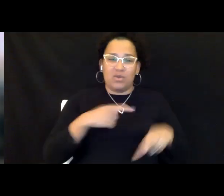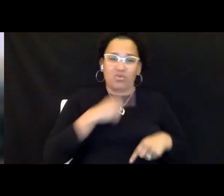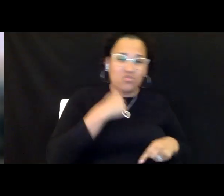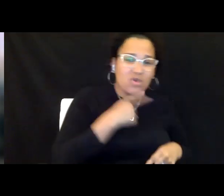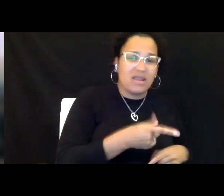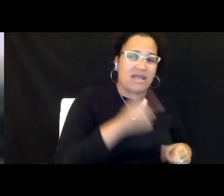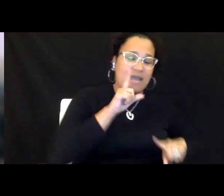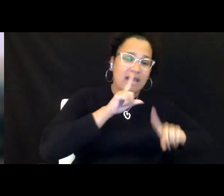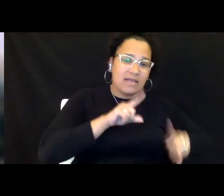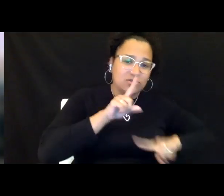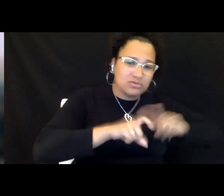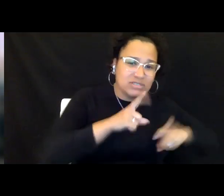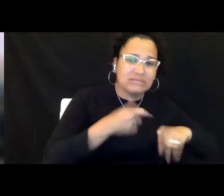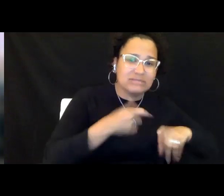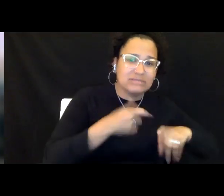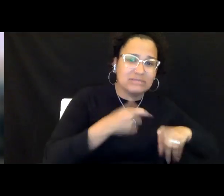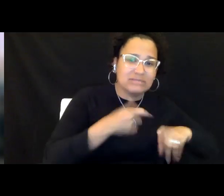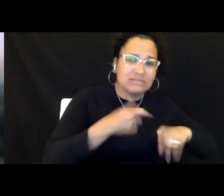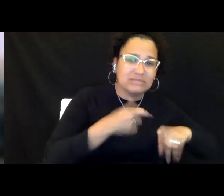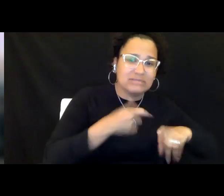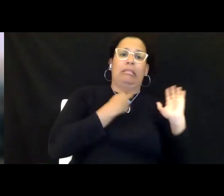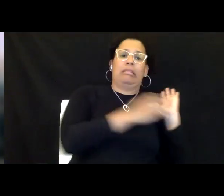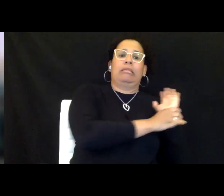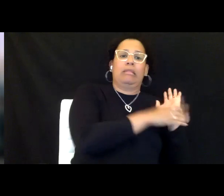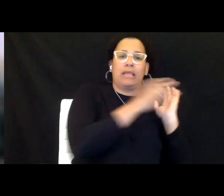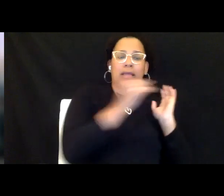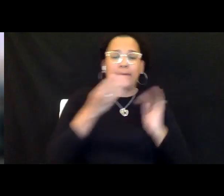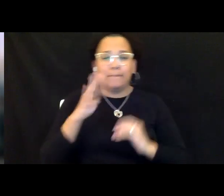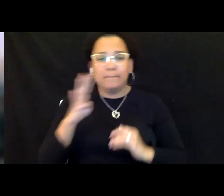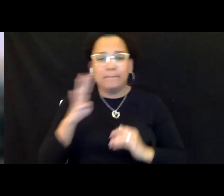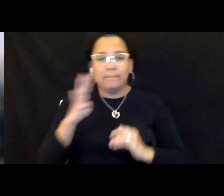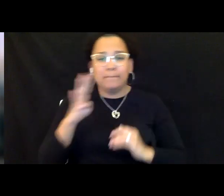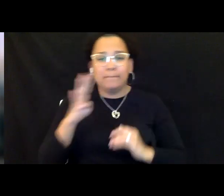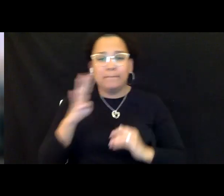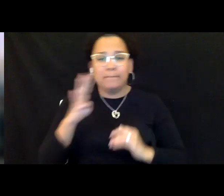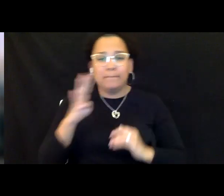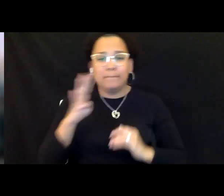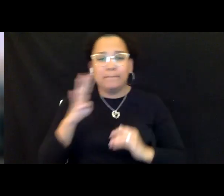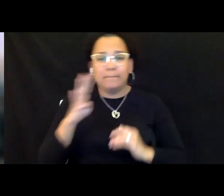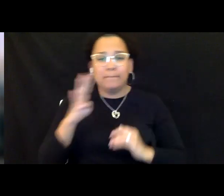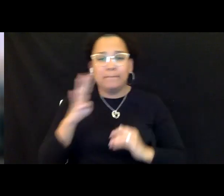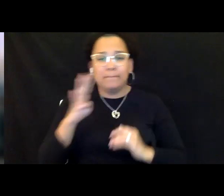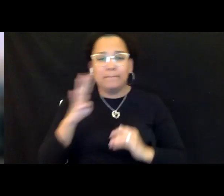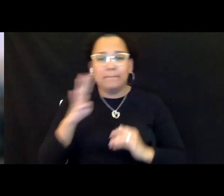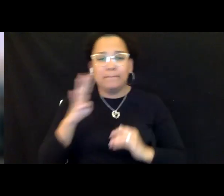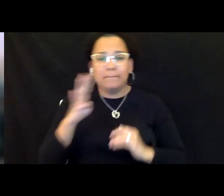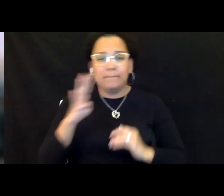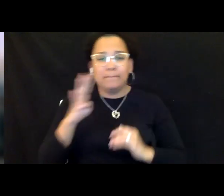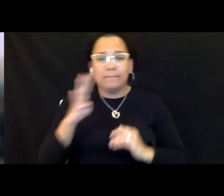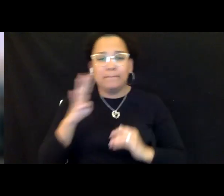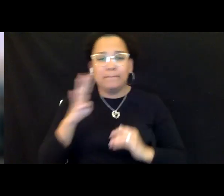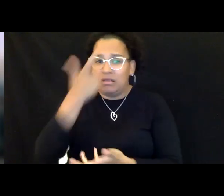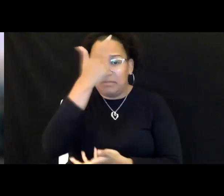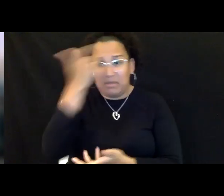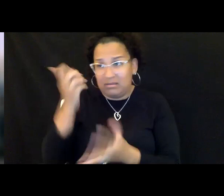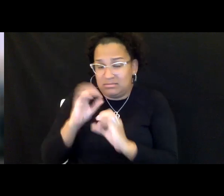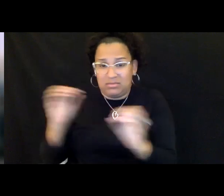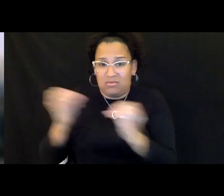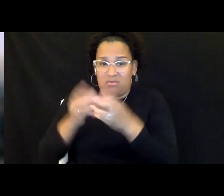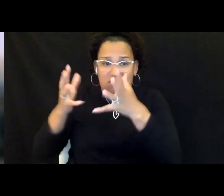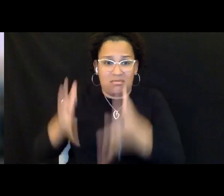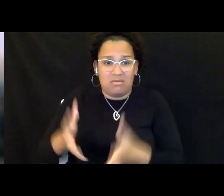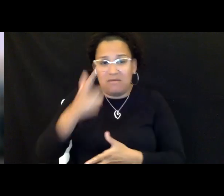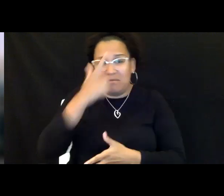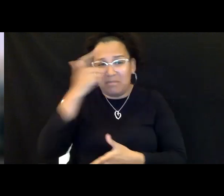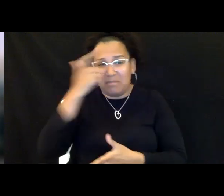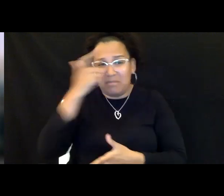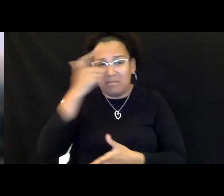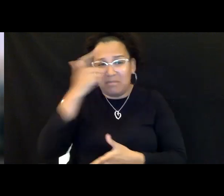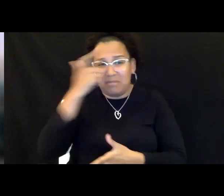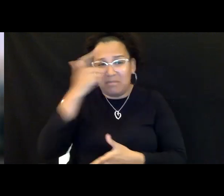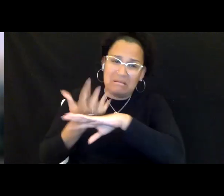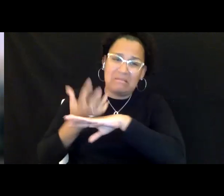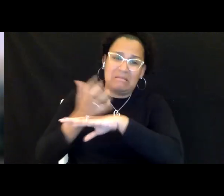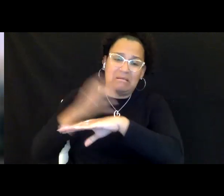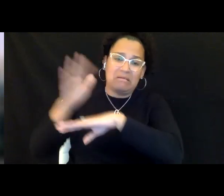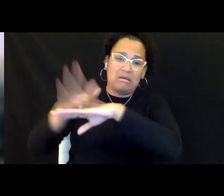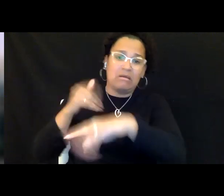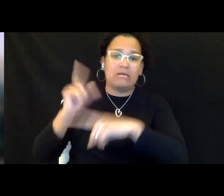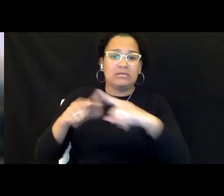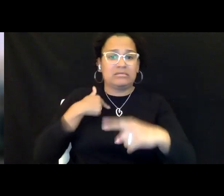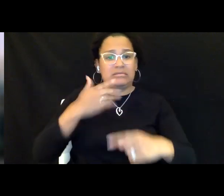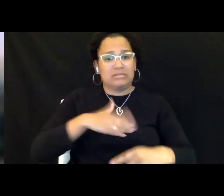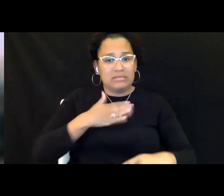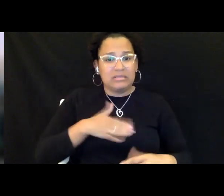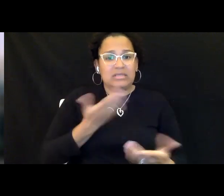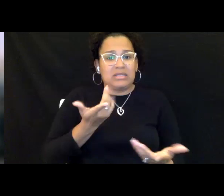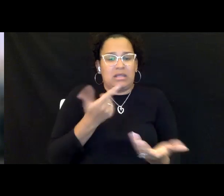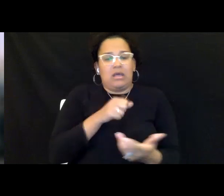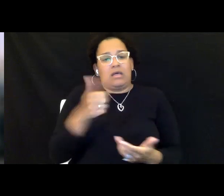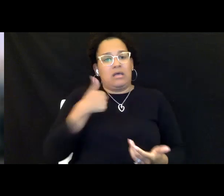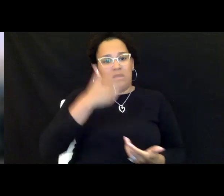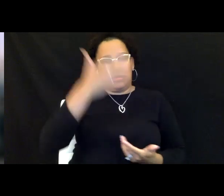Tate N. Oquendo: tying down a closed fist and blue the retching the crying out until there's no more because there was no more because of the crying out until gratitude, the rounded middle, otherwise known as.